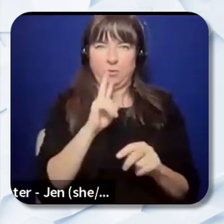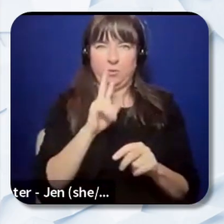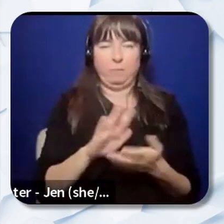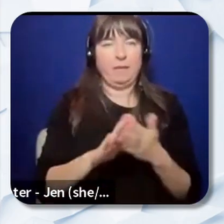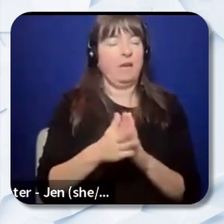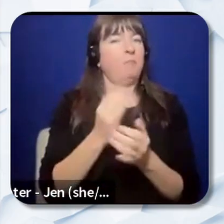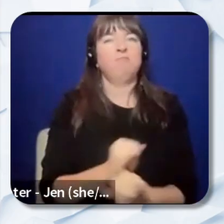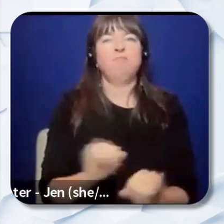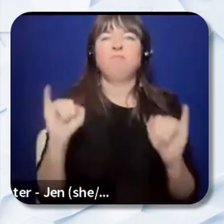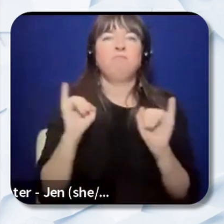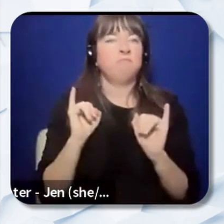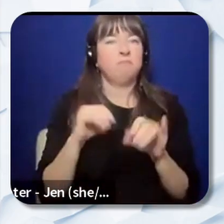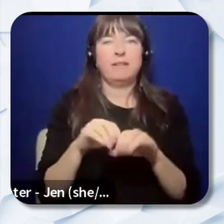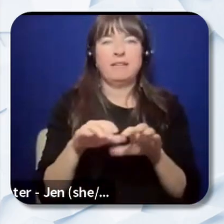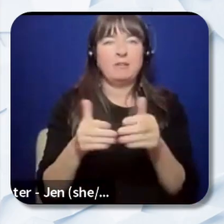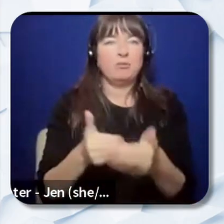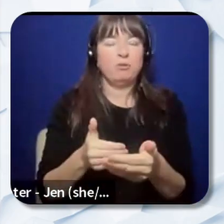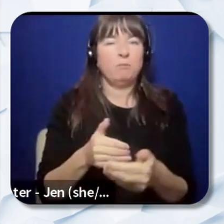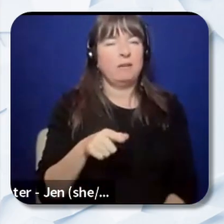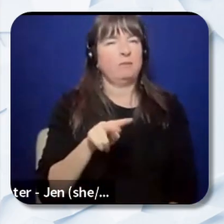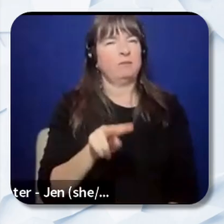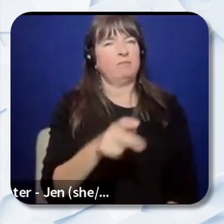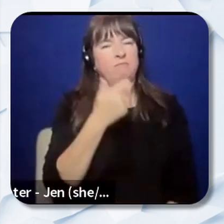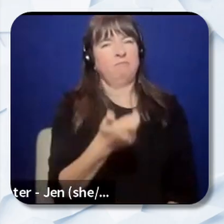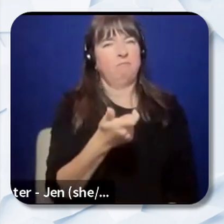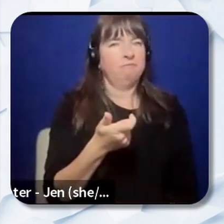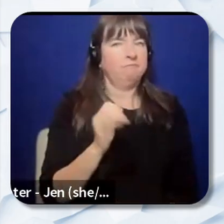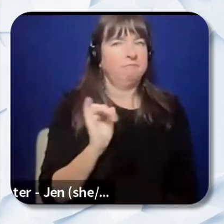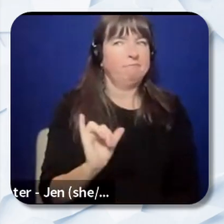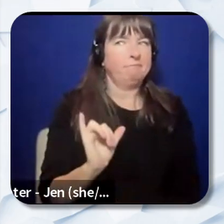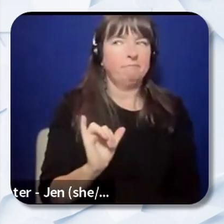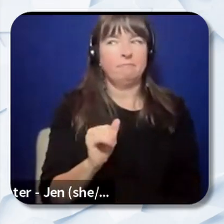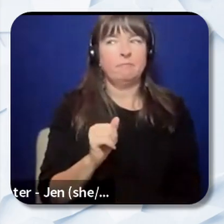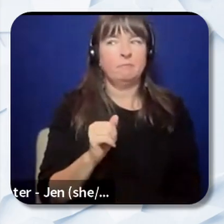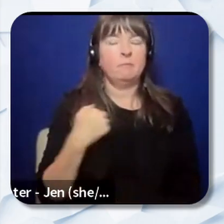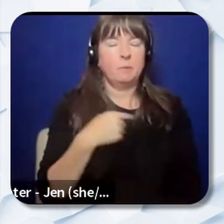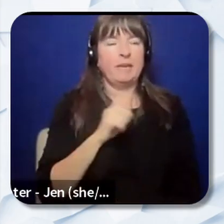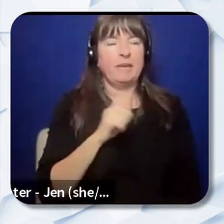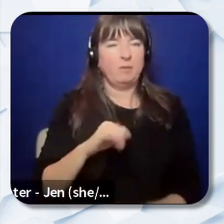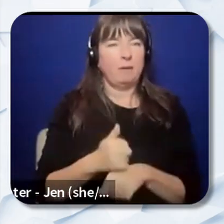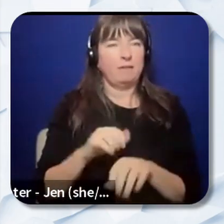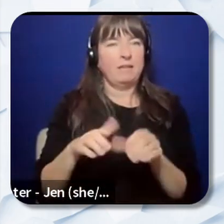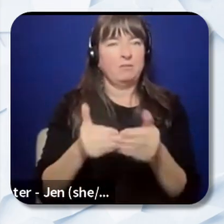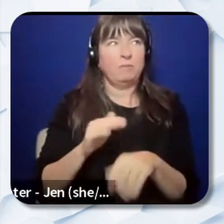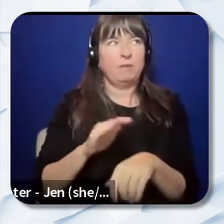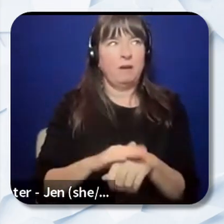my classroom It just reminded me that we need to base our classrooms on children's needs and really